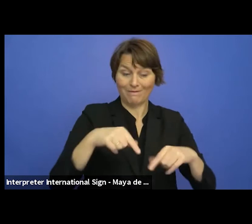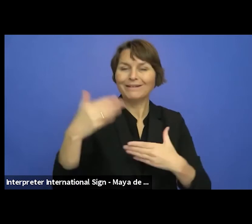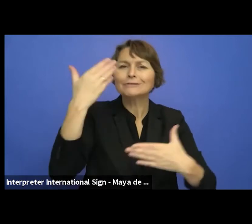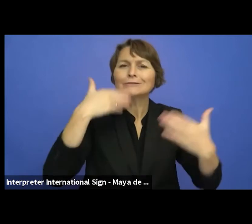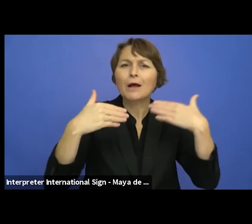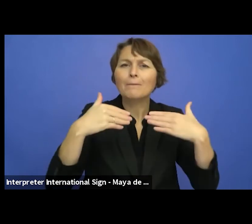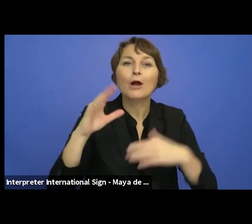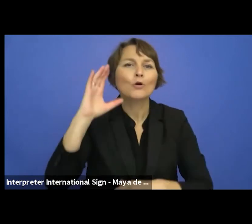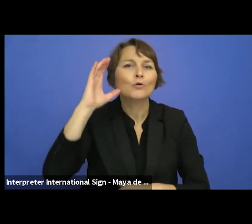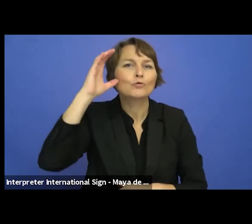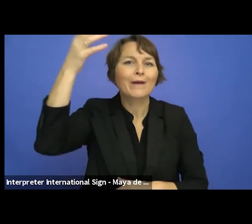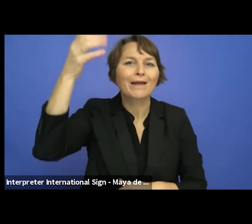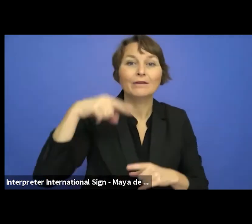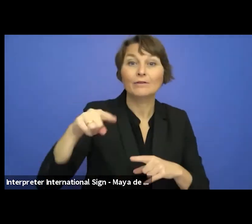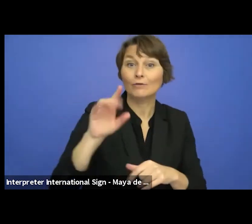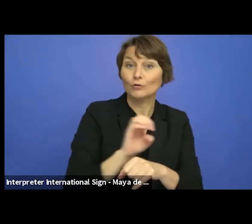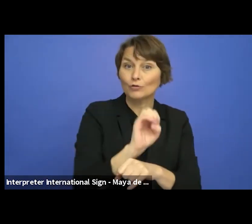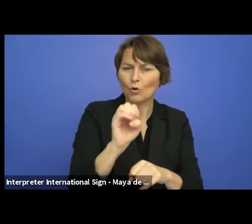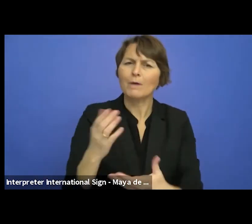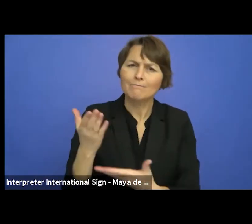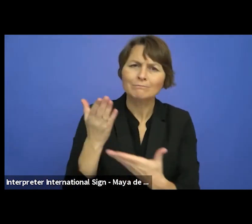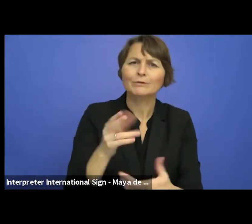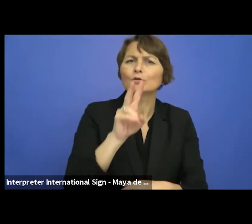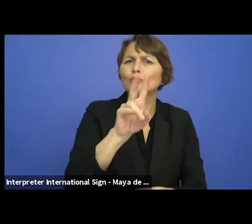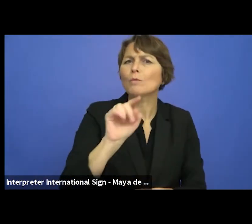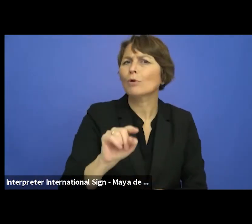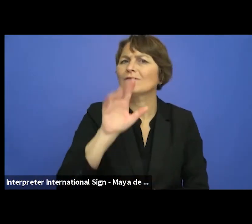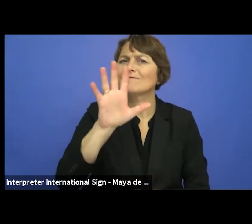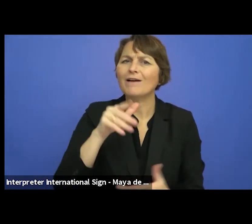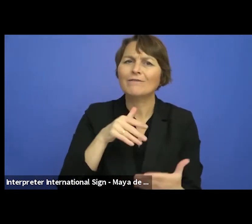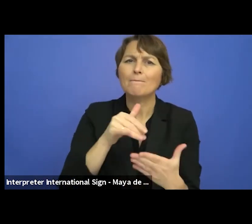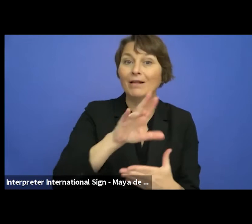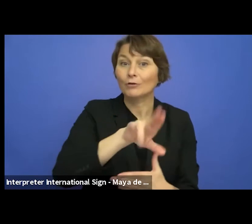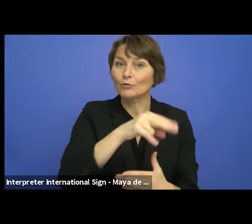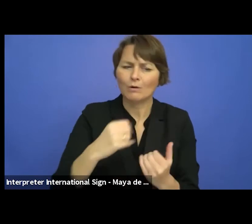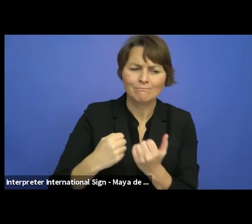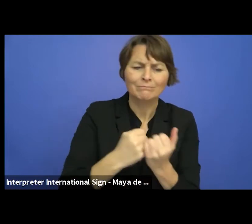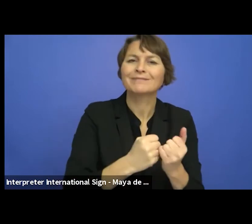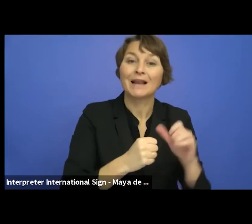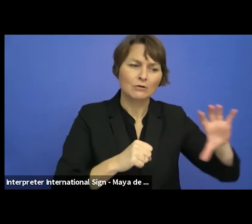2,5 million euros to support the cross-border circulation and digital distribution of performing